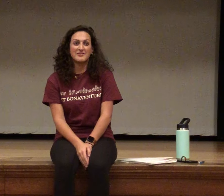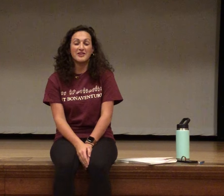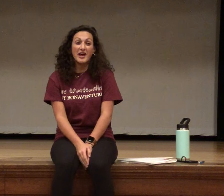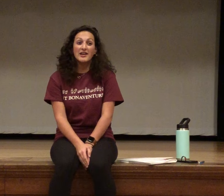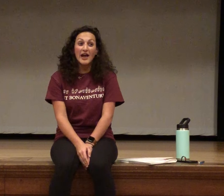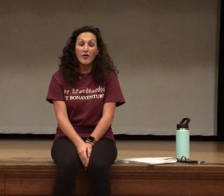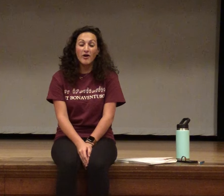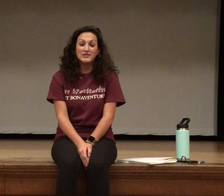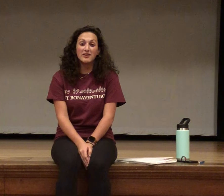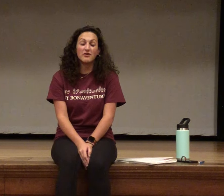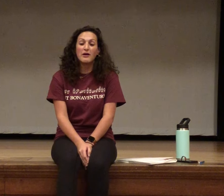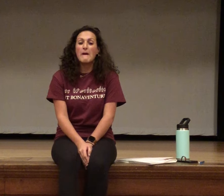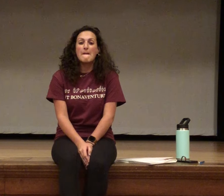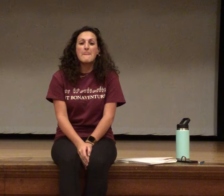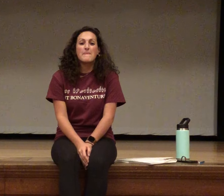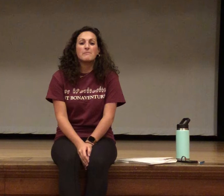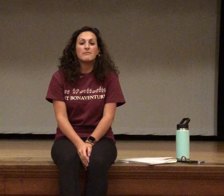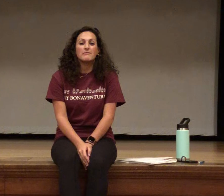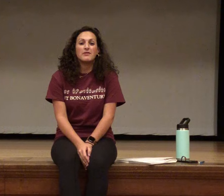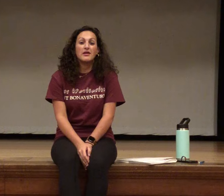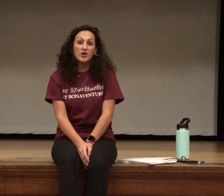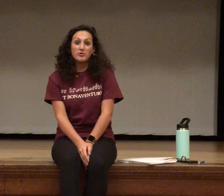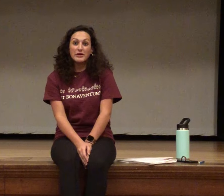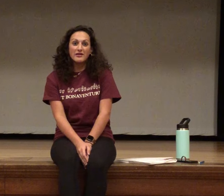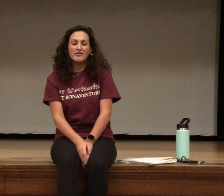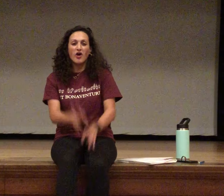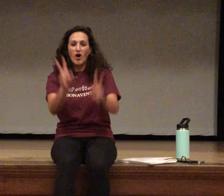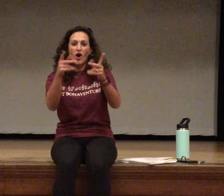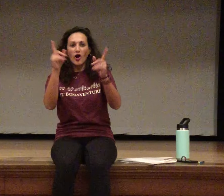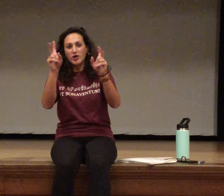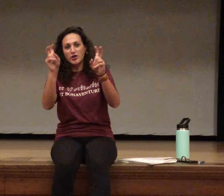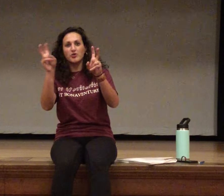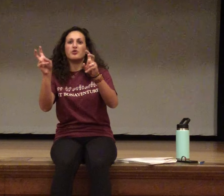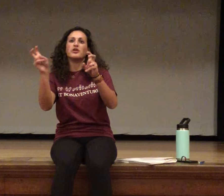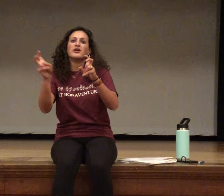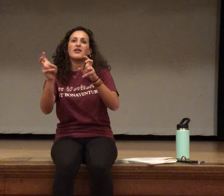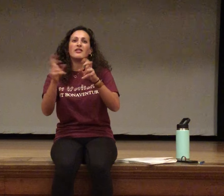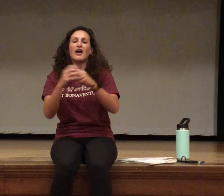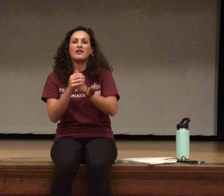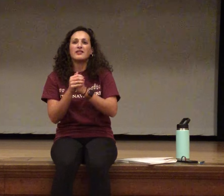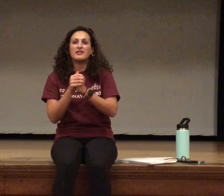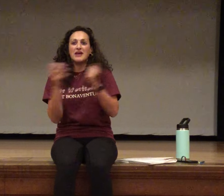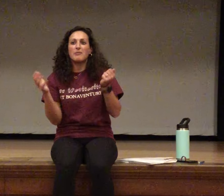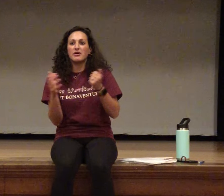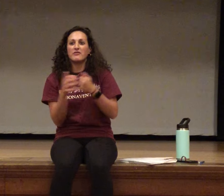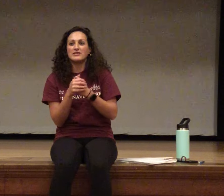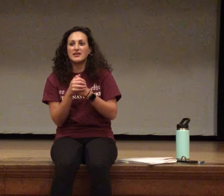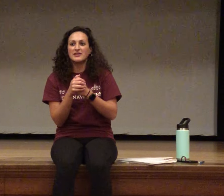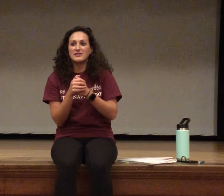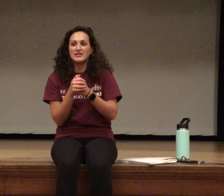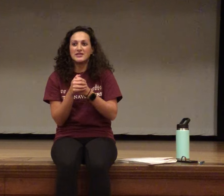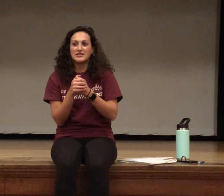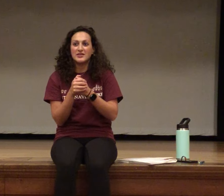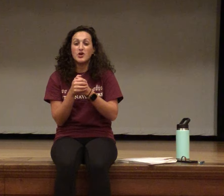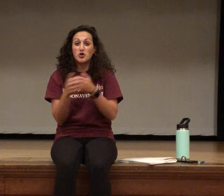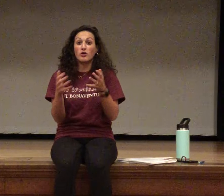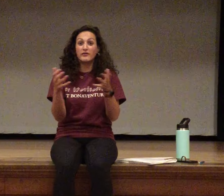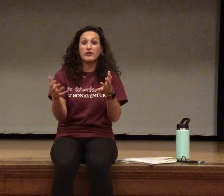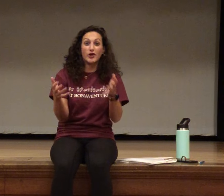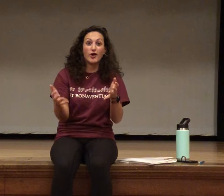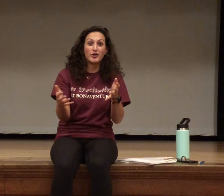good now also it could be argued that the topic of that sentence is your favorite color